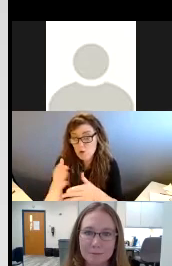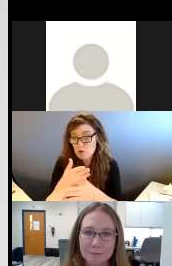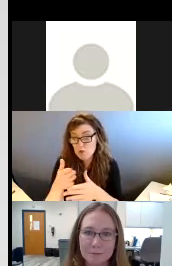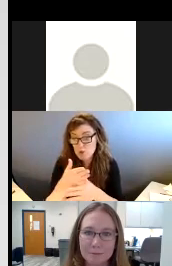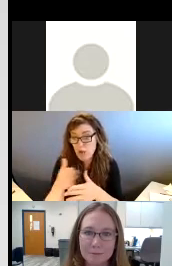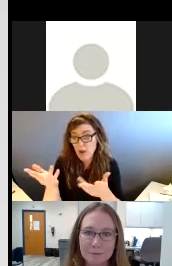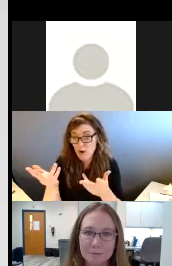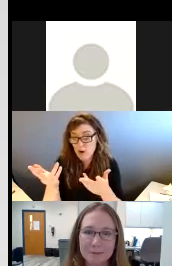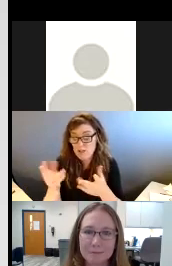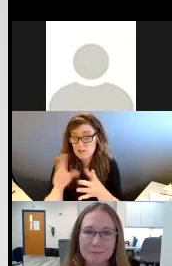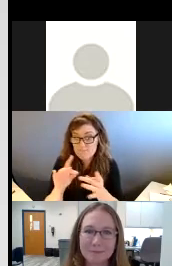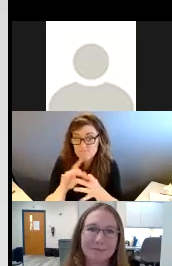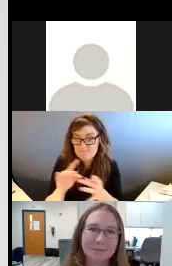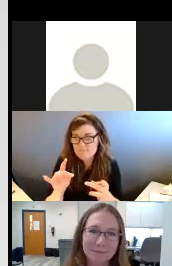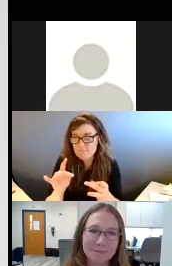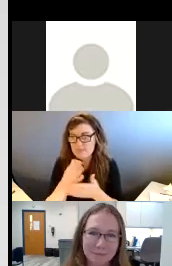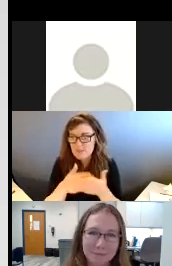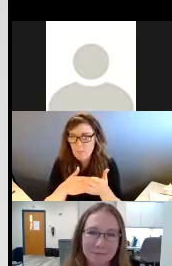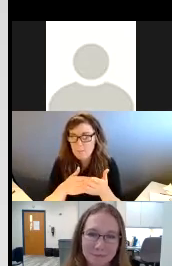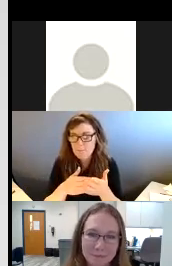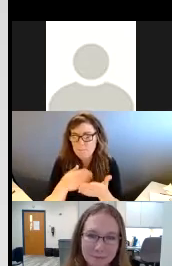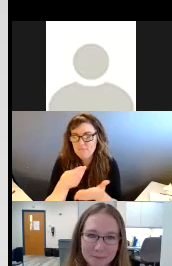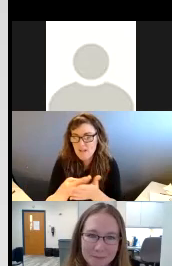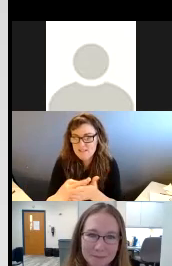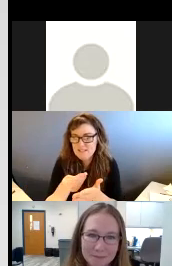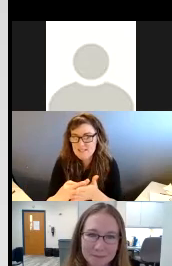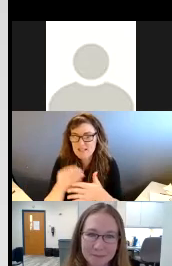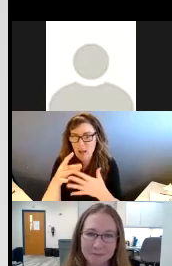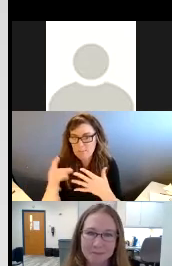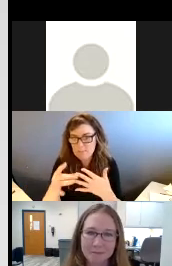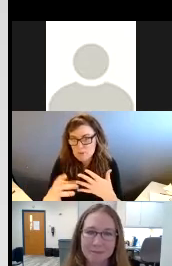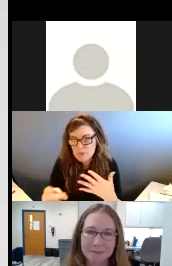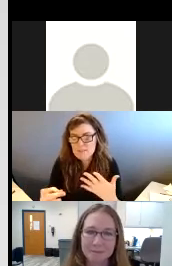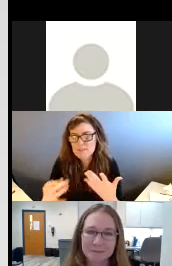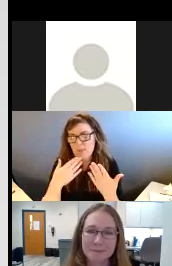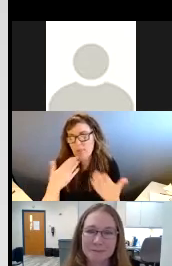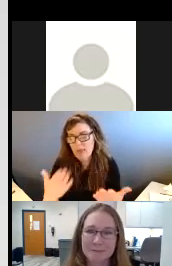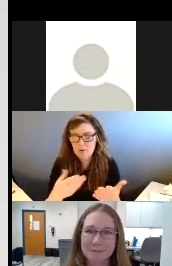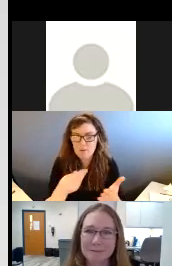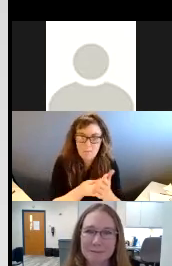FUNDING, WHICH WE ALL KNOW IS A CHALLENGE. NOT ONLY THE MONEY, BUT THE TIMING.